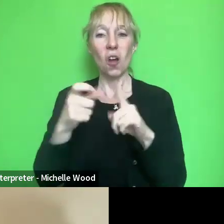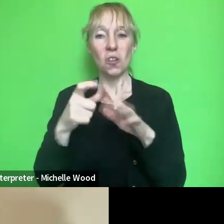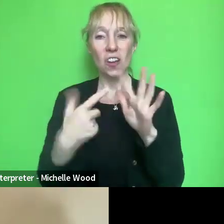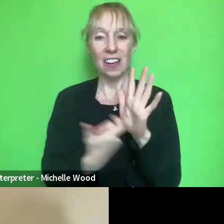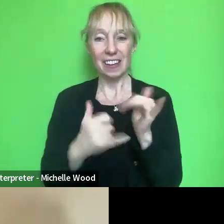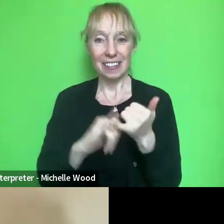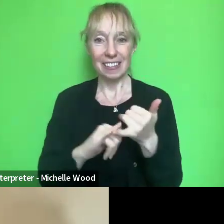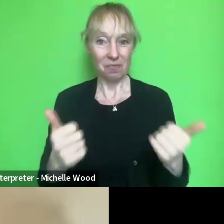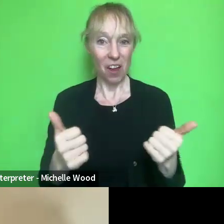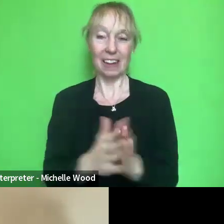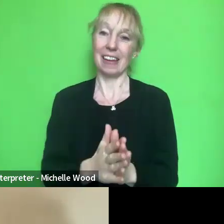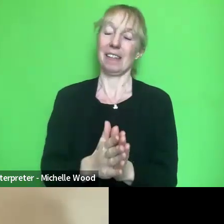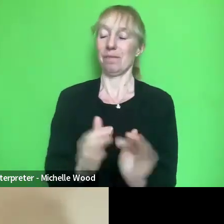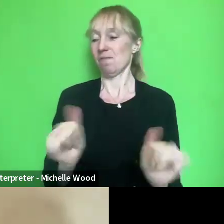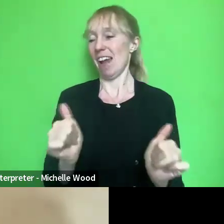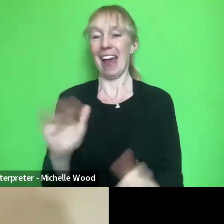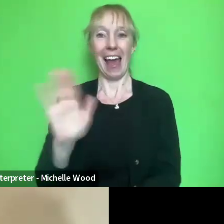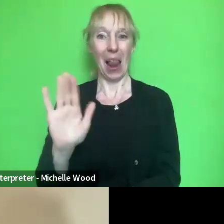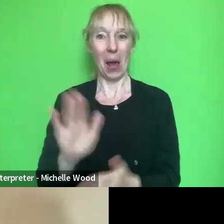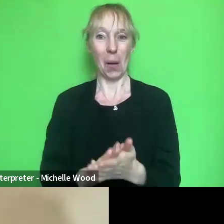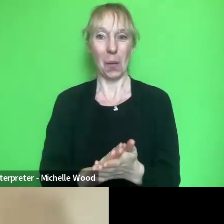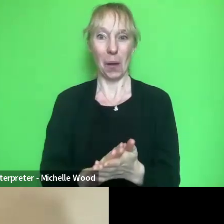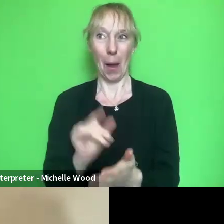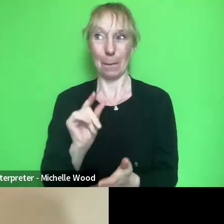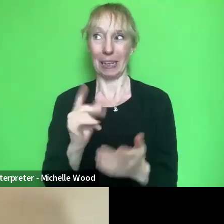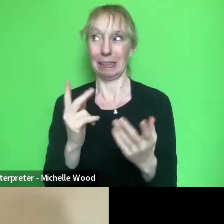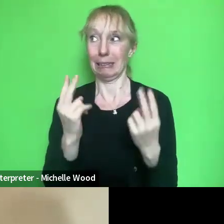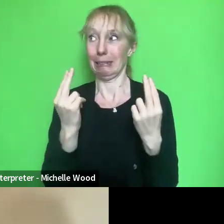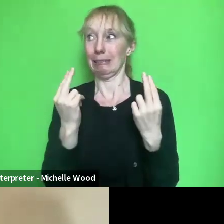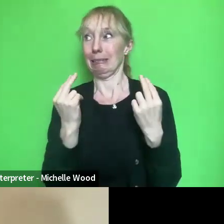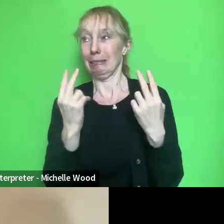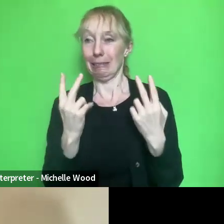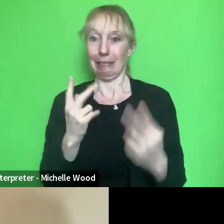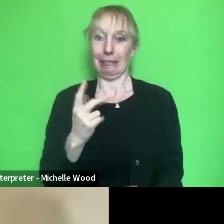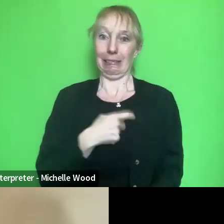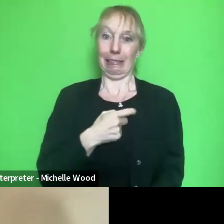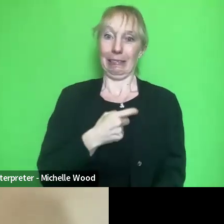Alice: Yeah, absolutely. Hi, everyone. I must say, a bit daunted following after Miriam now, 'cause such impressive